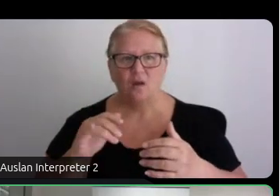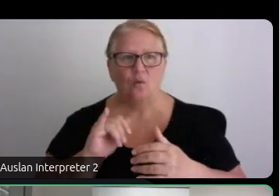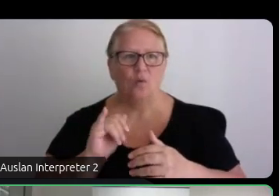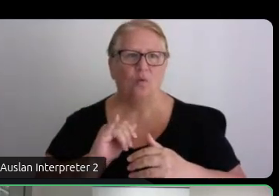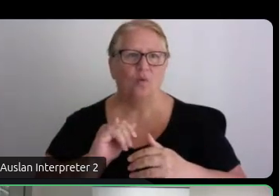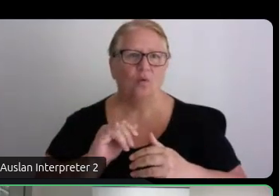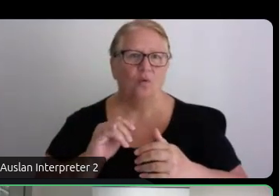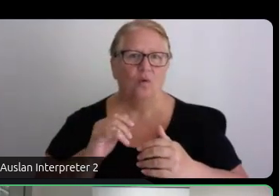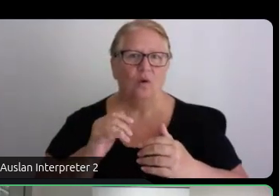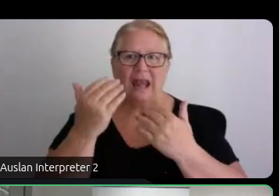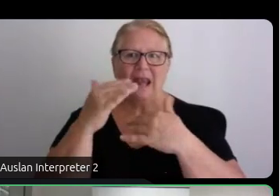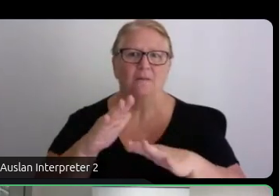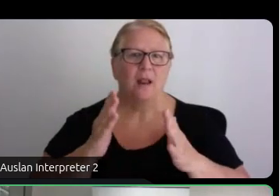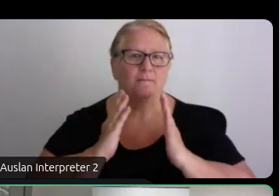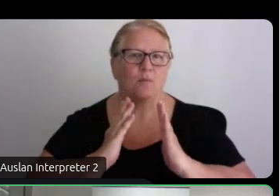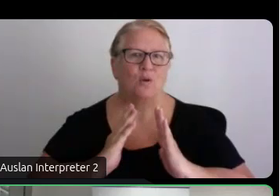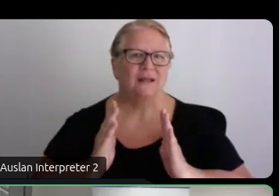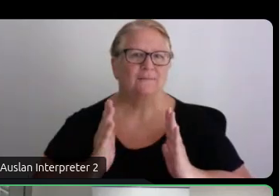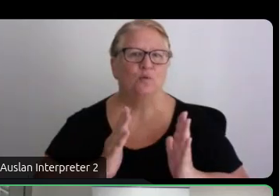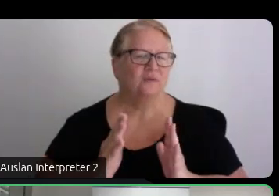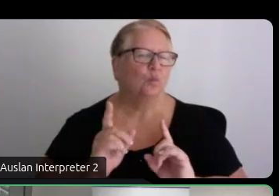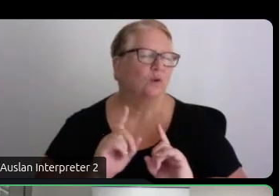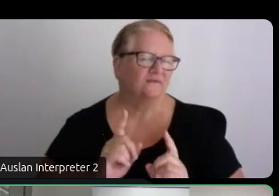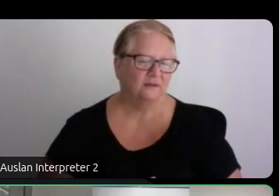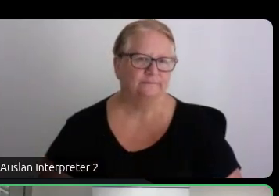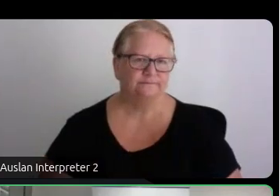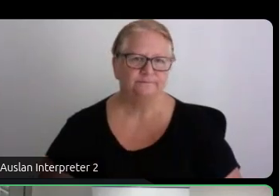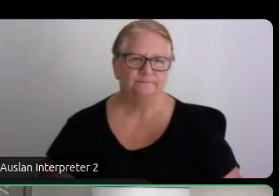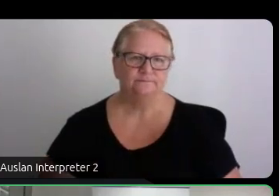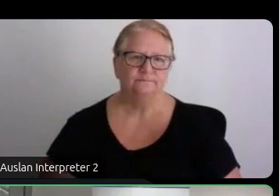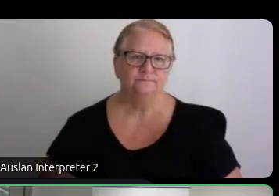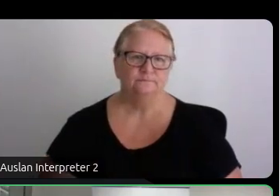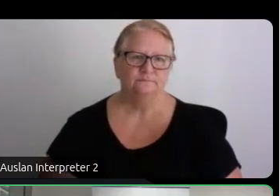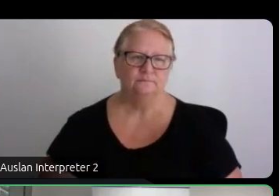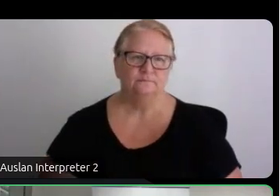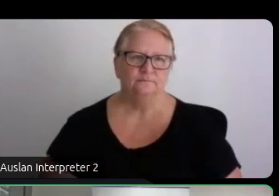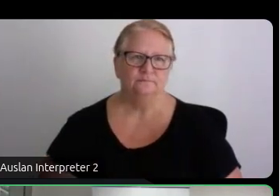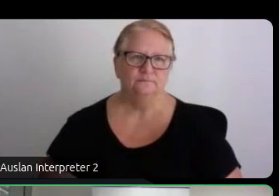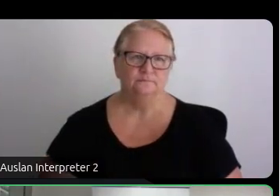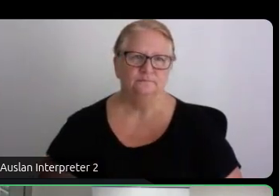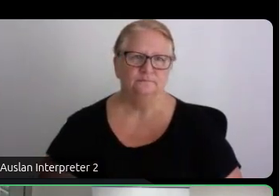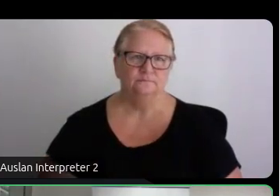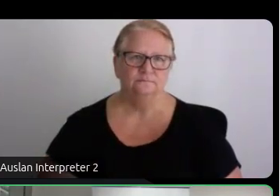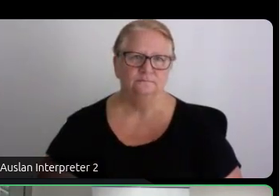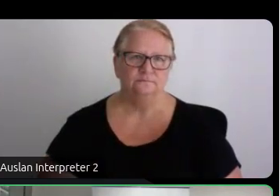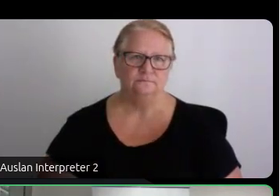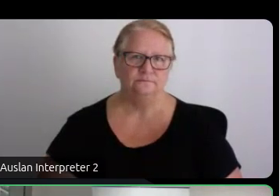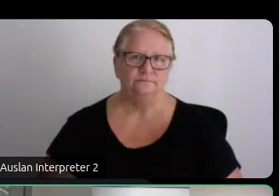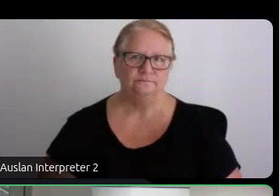avoid injury and things like that. So, usually a functional capacity assessment report by an OT is